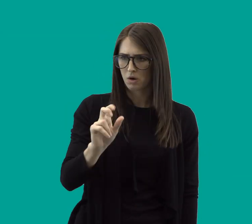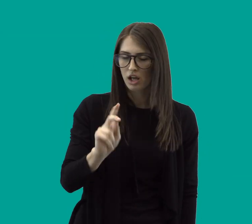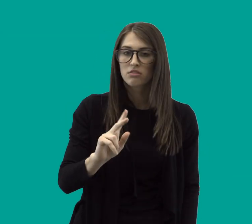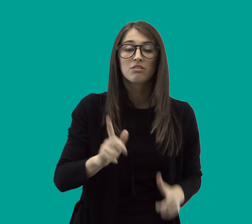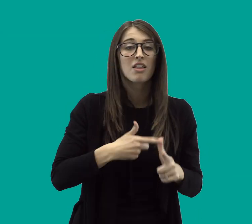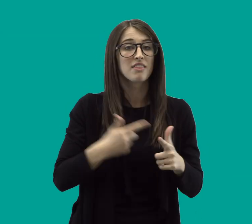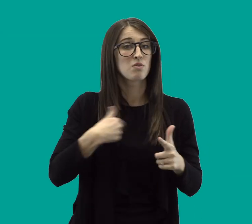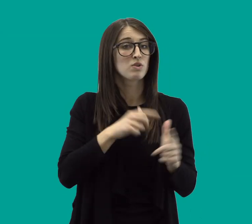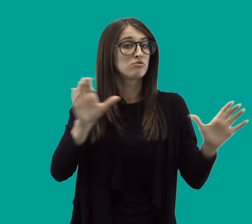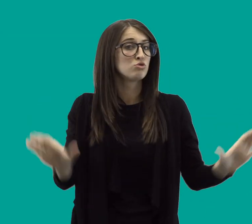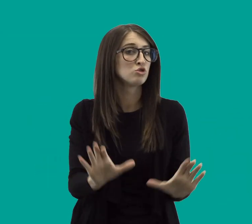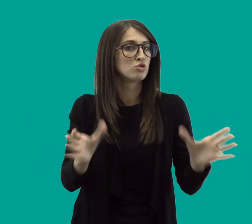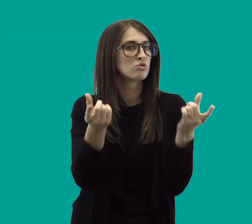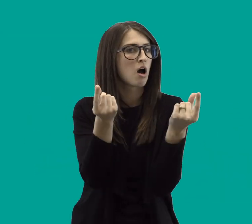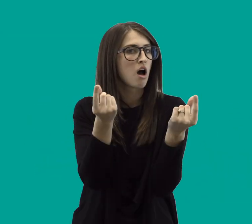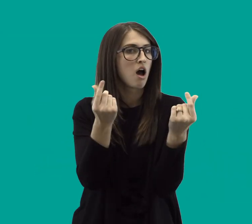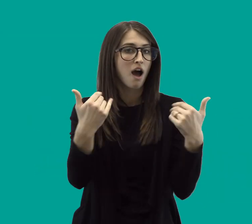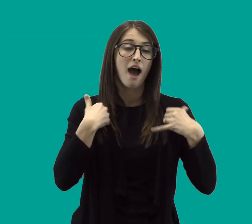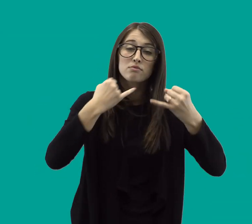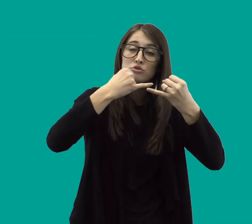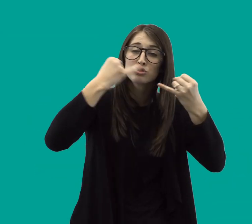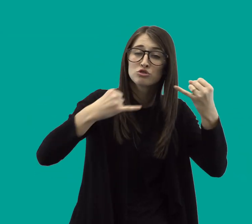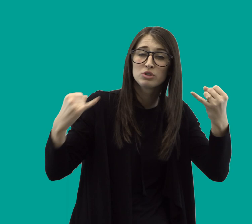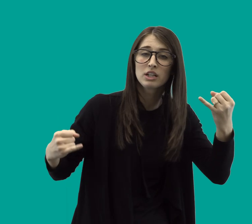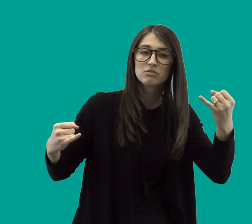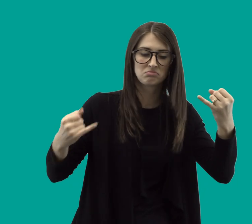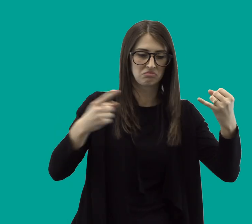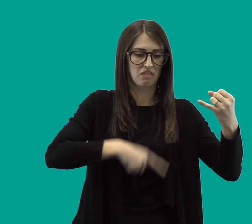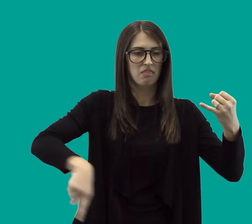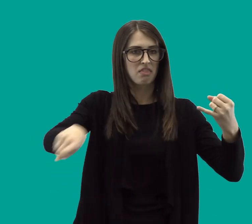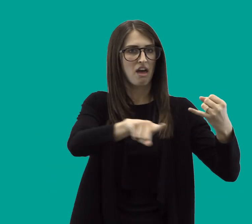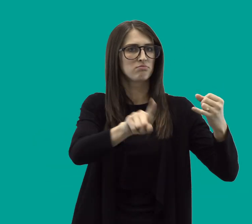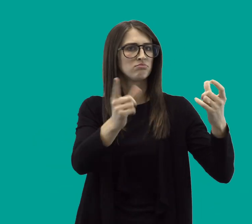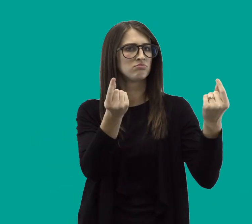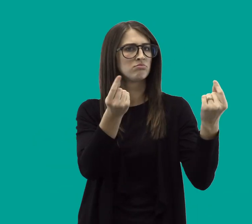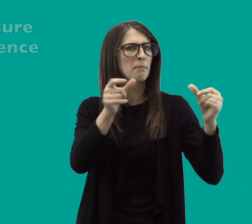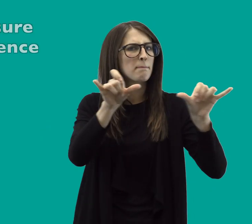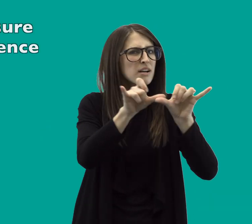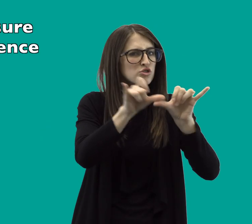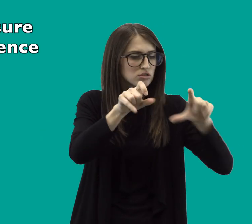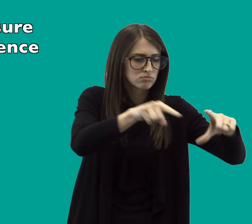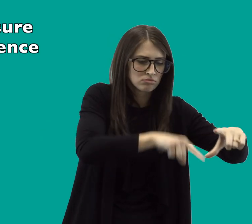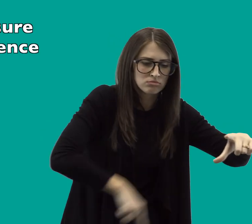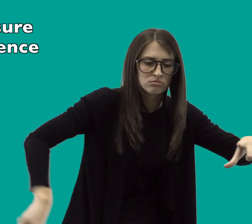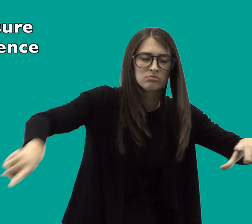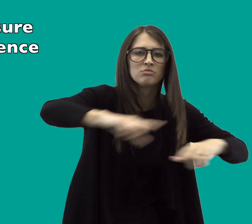Then we use string for the students to measure the circumference of the circular table